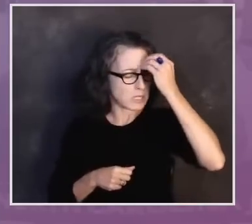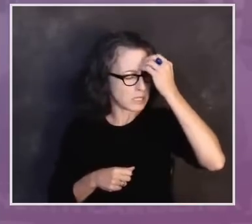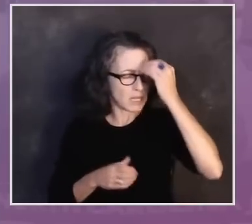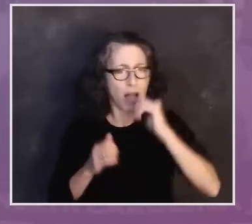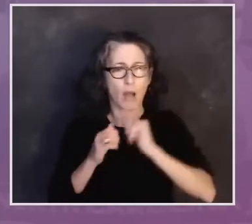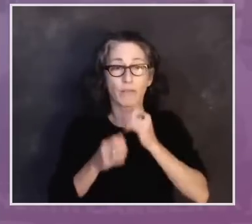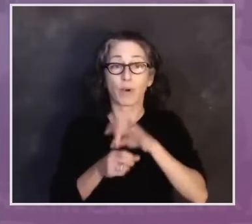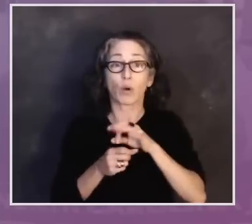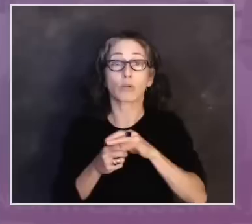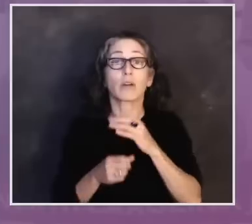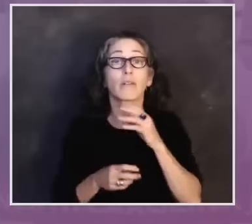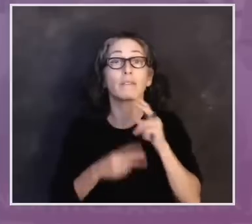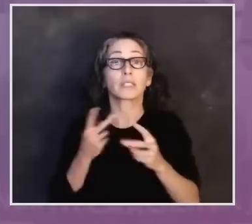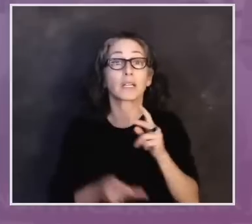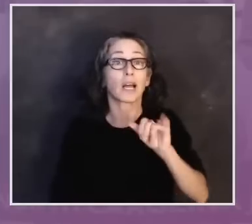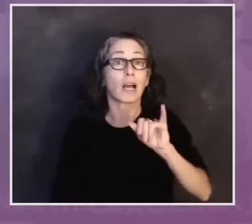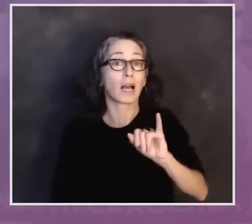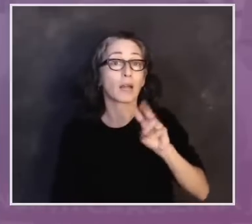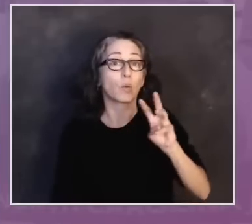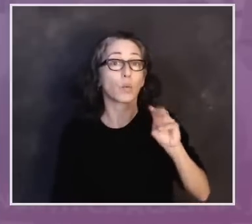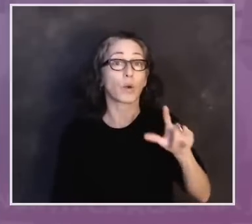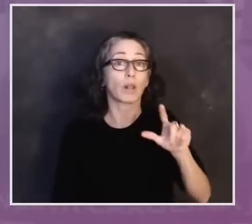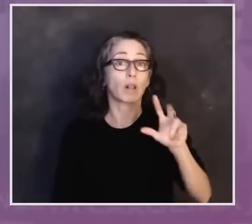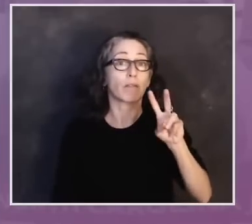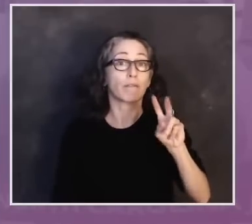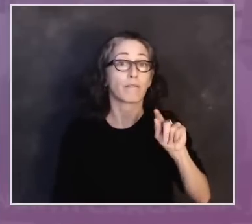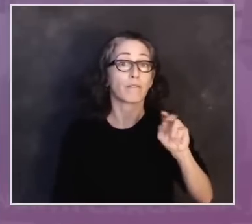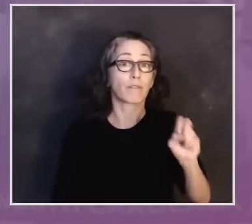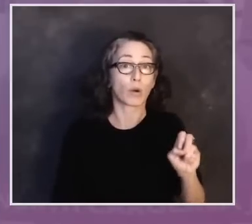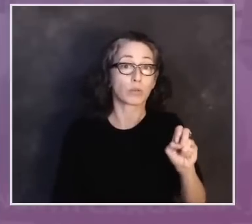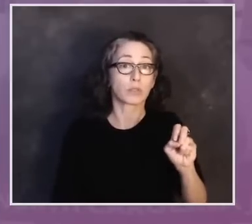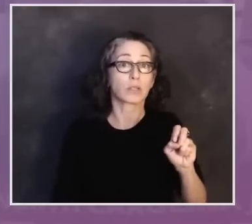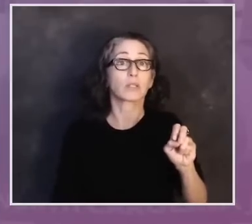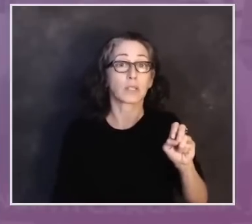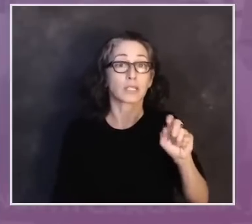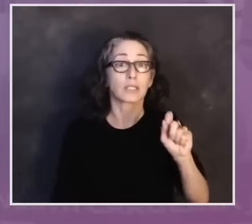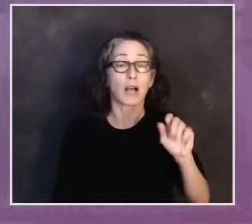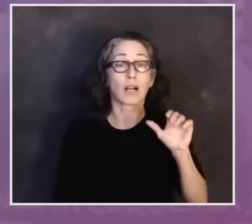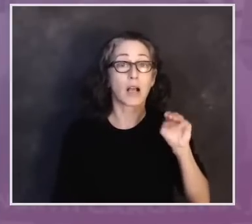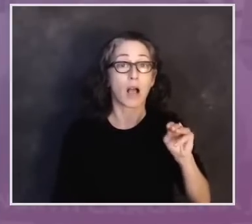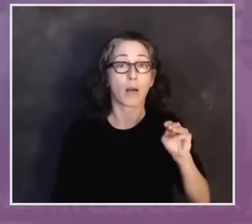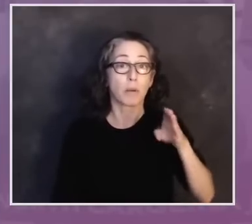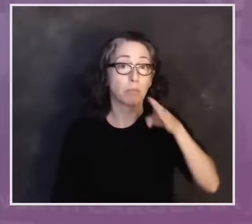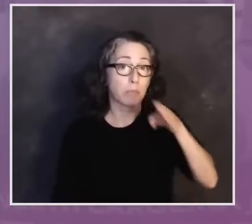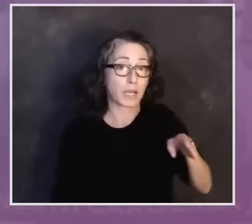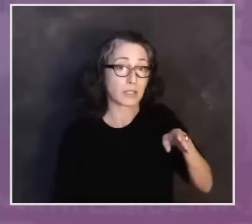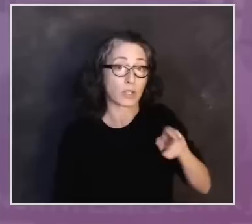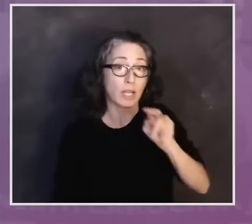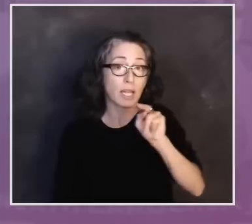DOUBT ABOUT WHAT YOU NEED TO